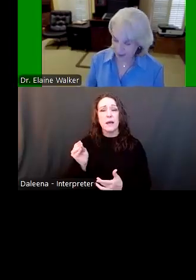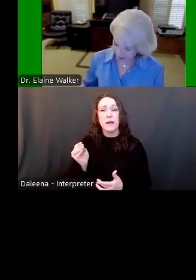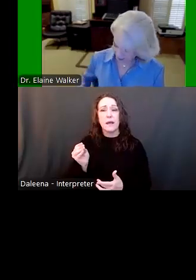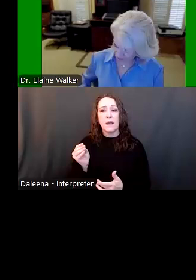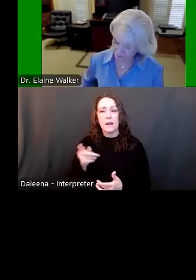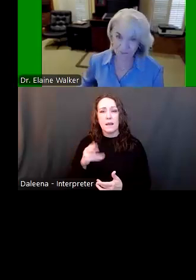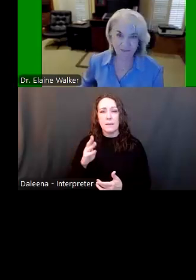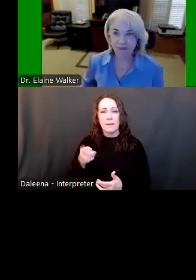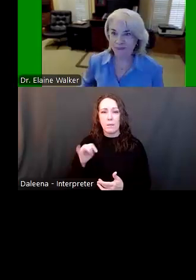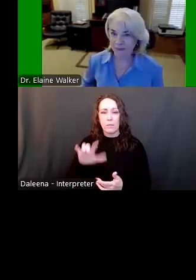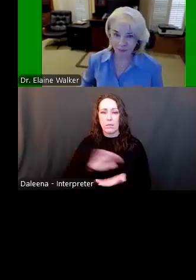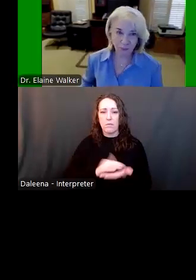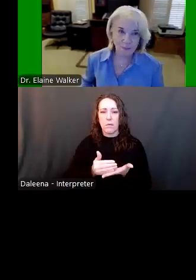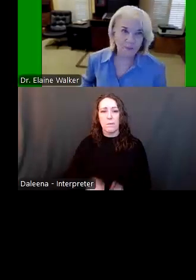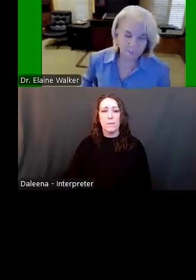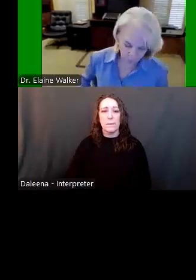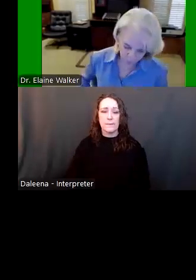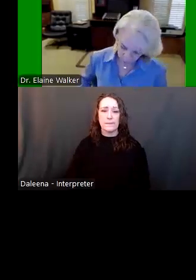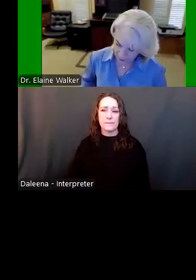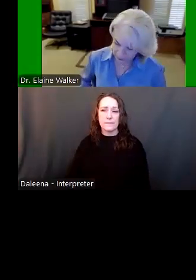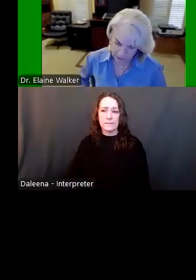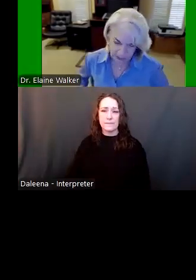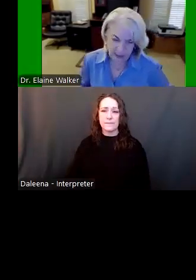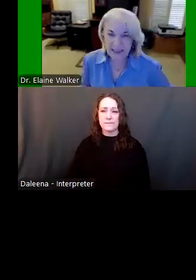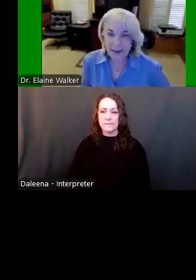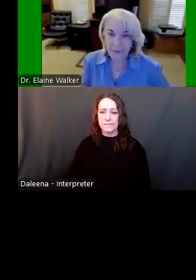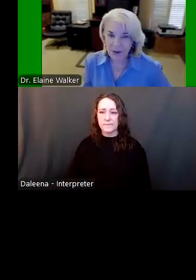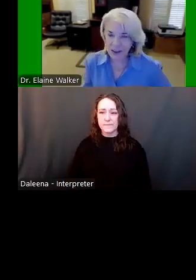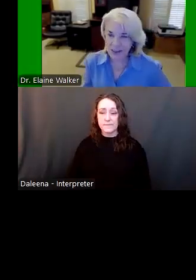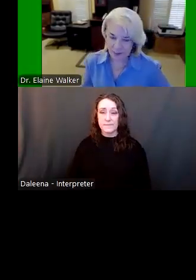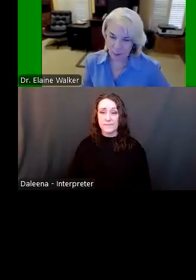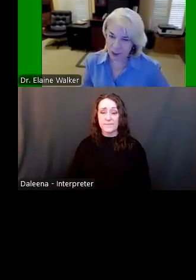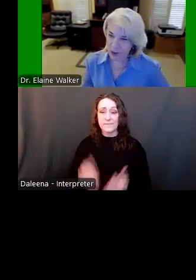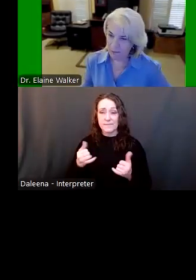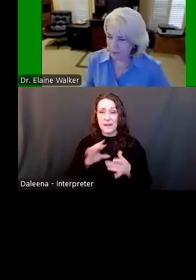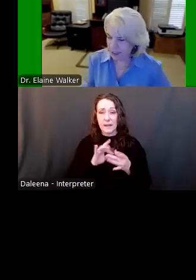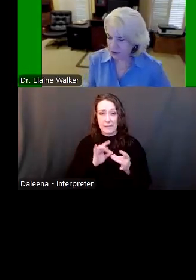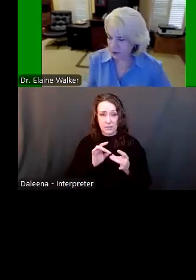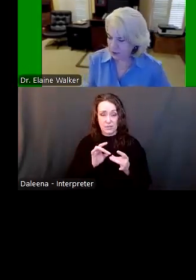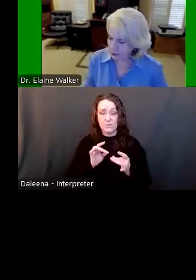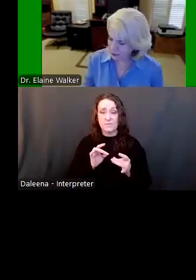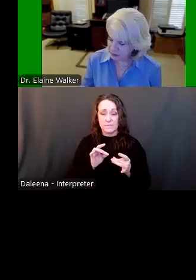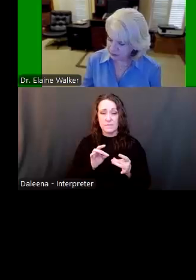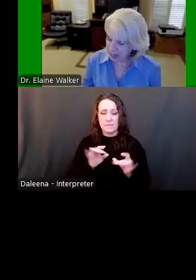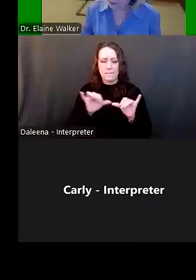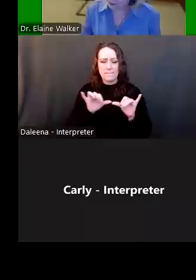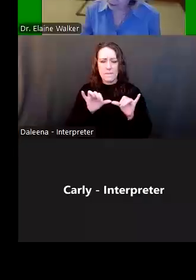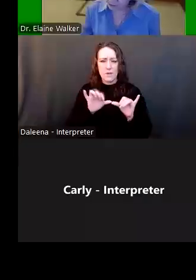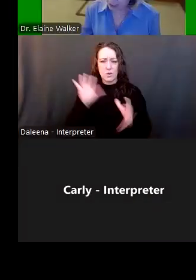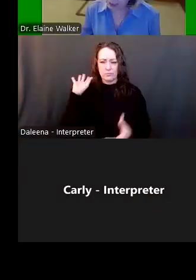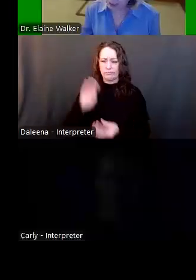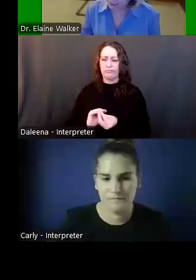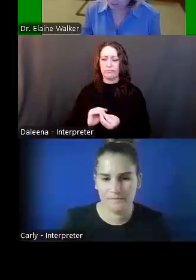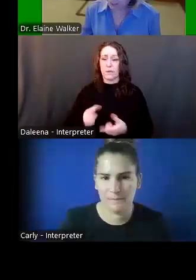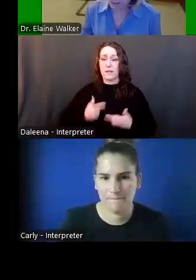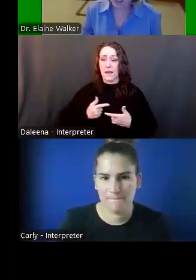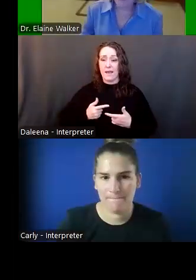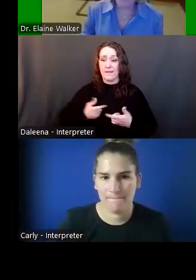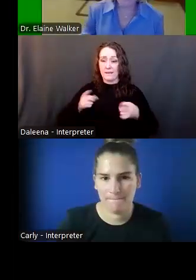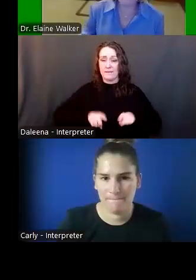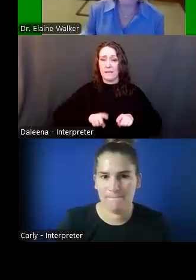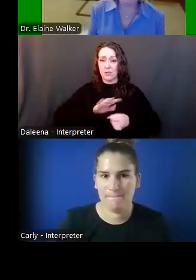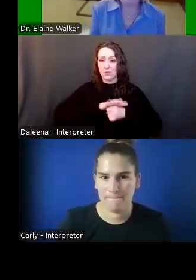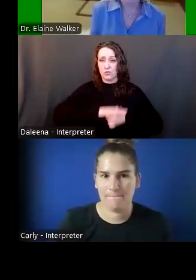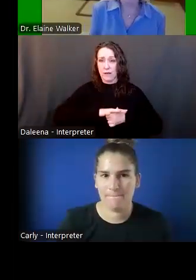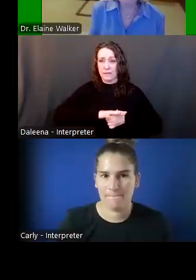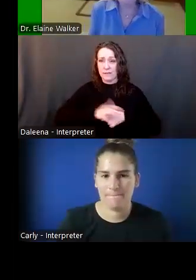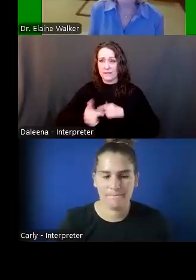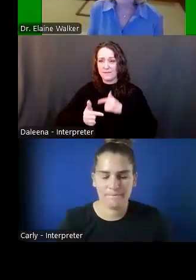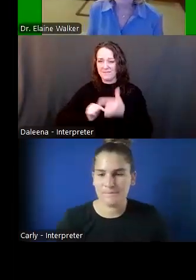volume now I mentioned that we measured cumulative life event stress and recently looked